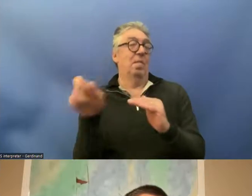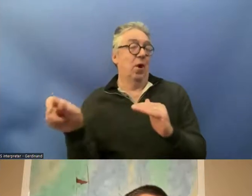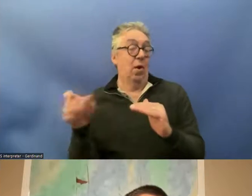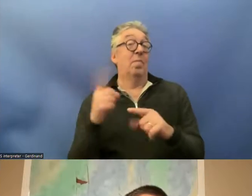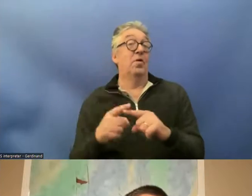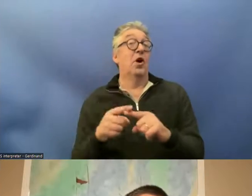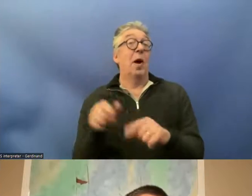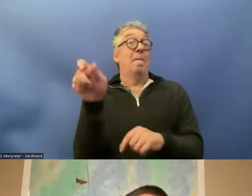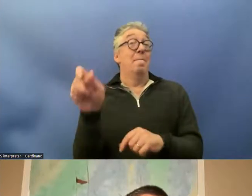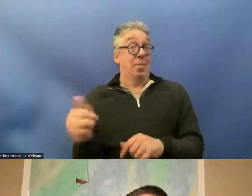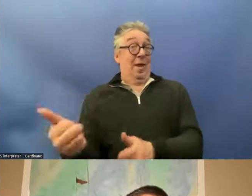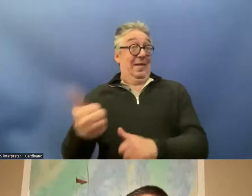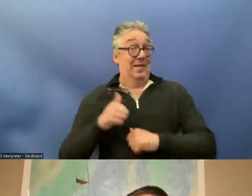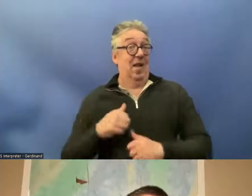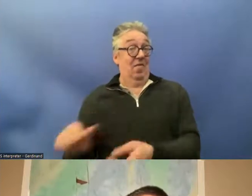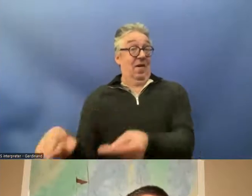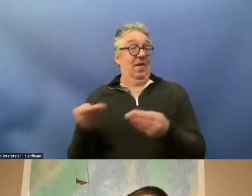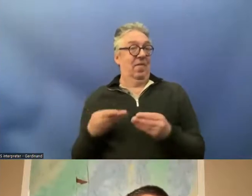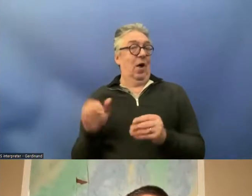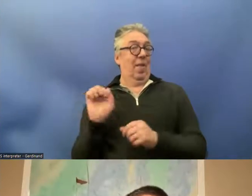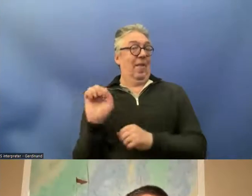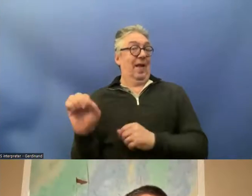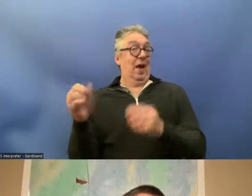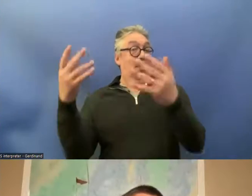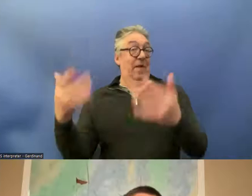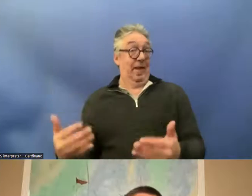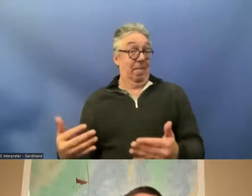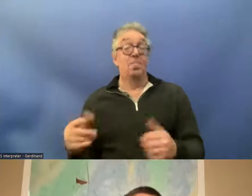First, we will have Jose Viera present.